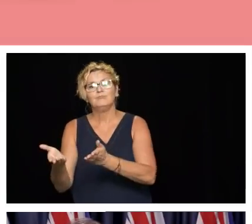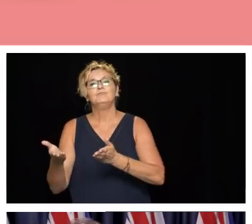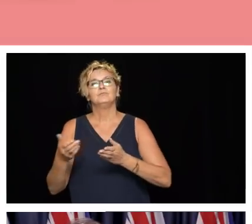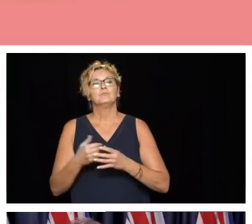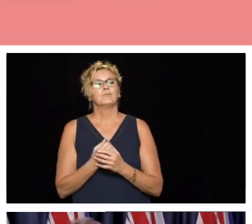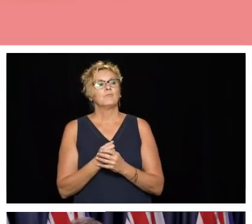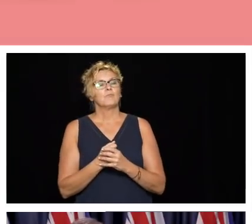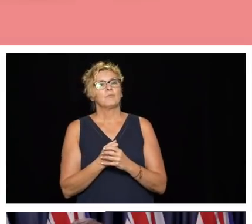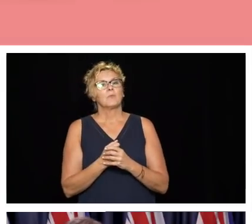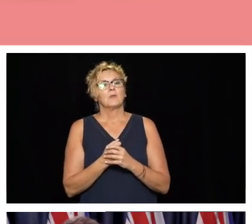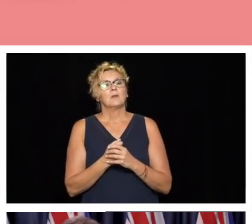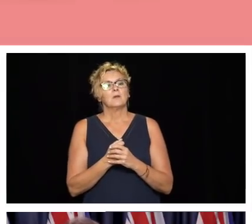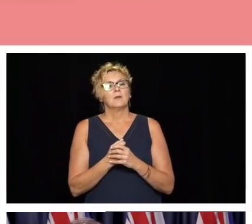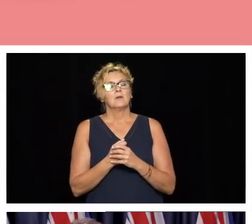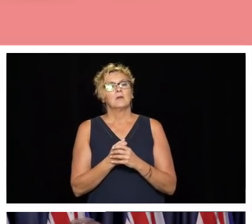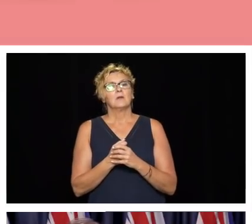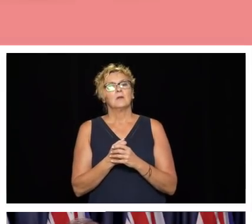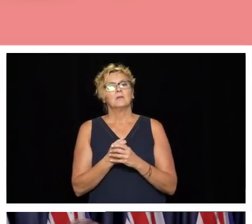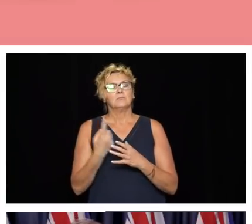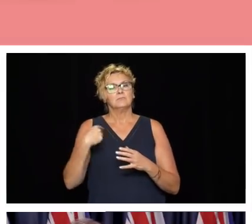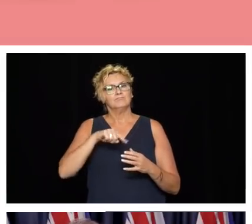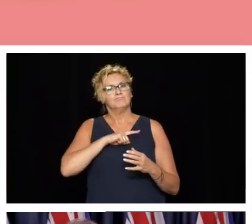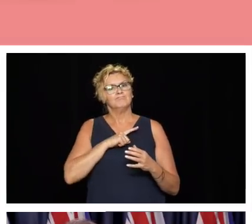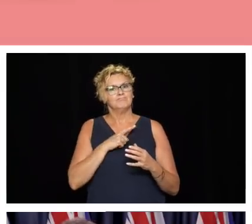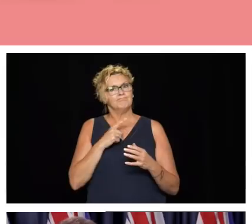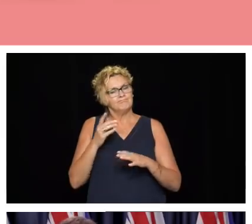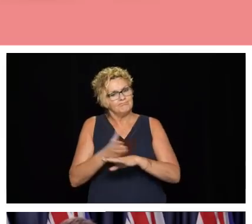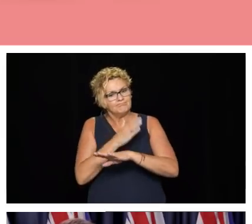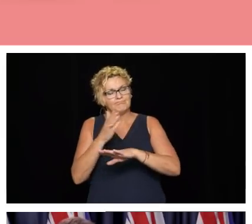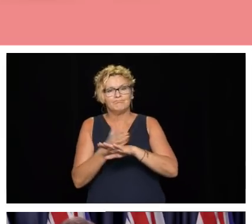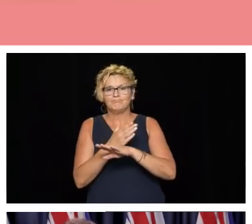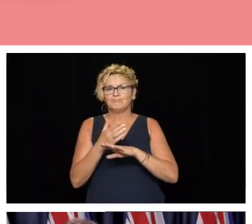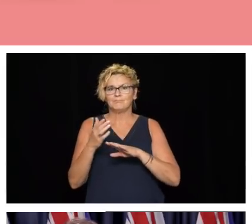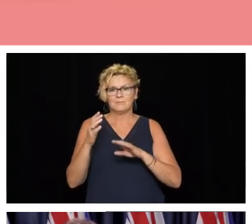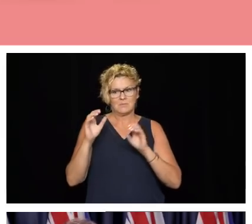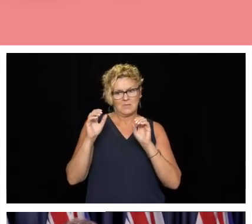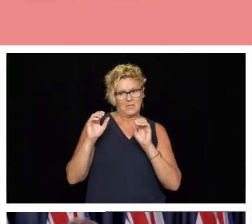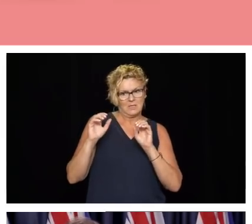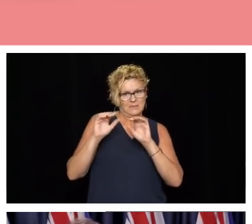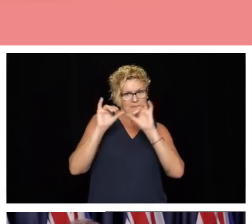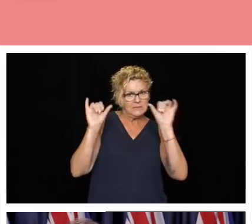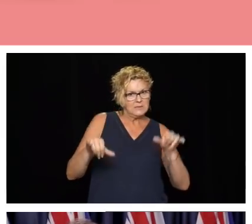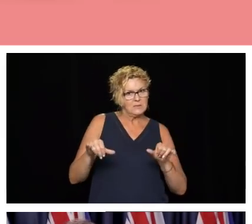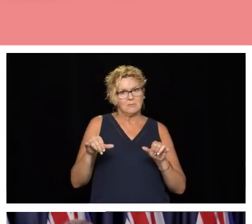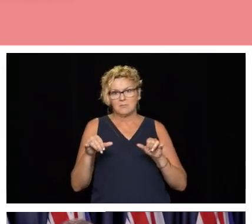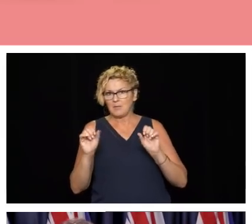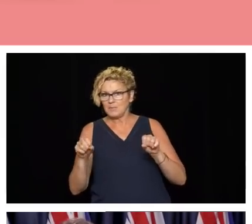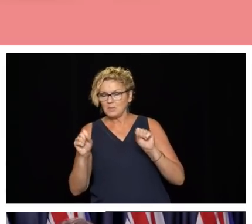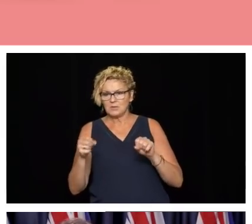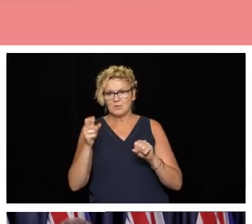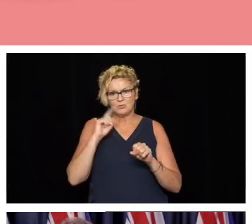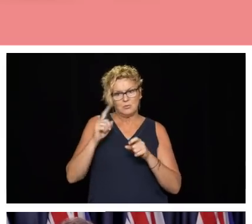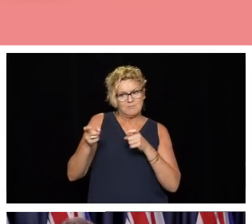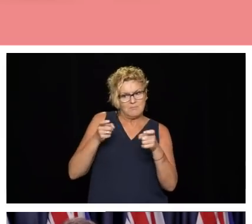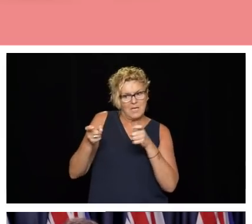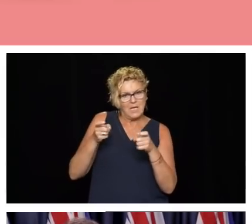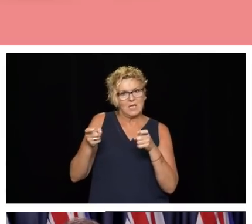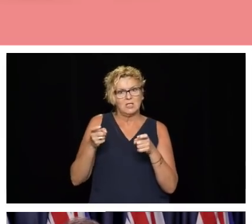dealing with a small number of local cases. This approach is supported by work underway to ensure responsive patient transportation support service